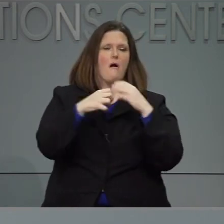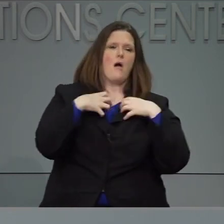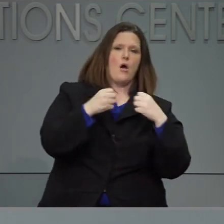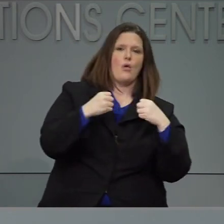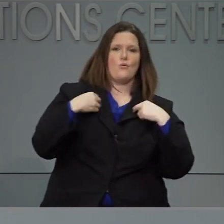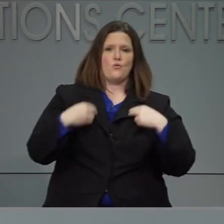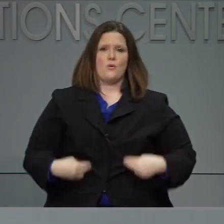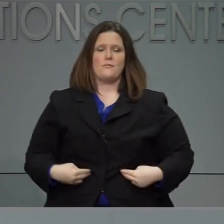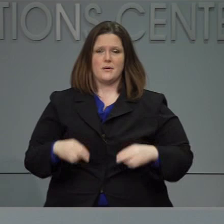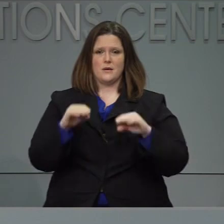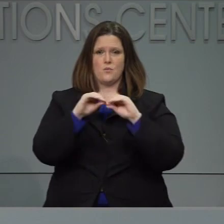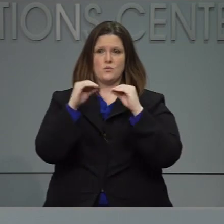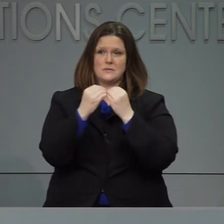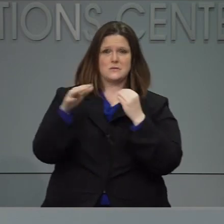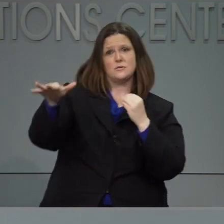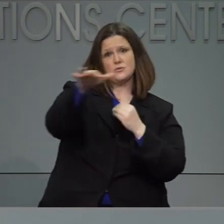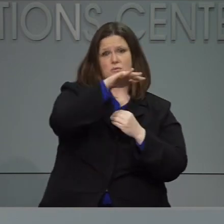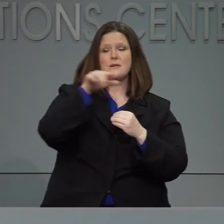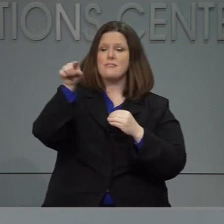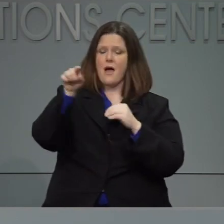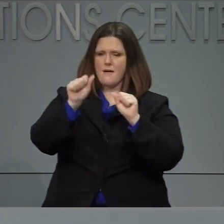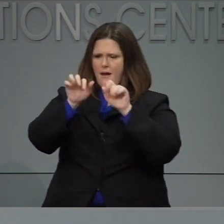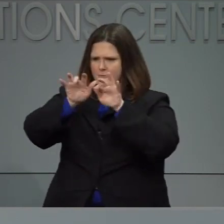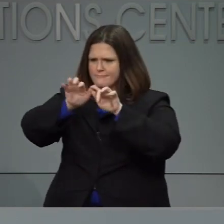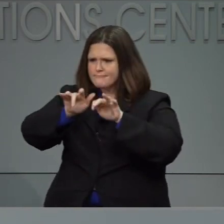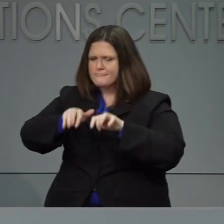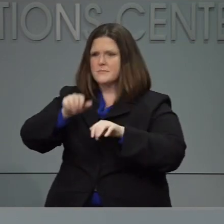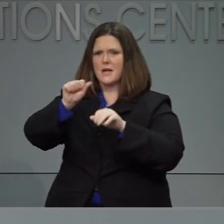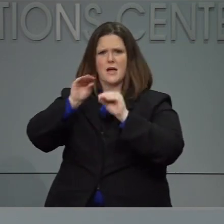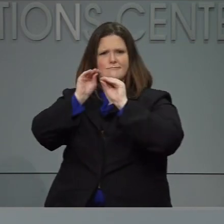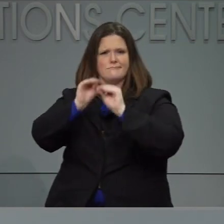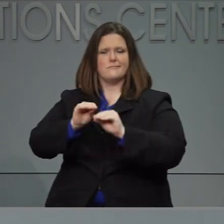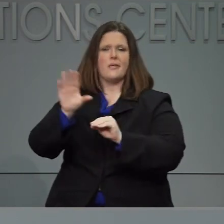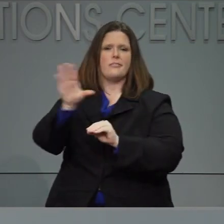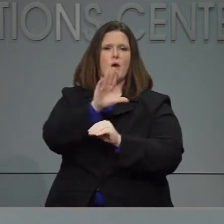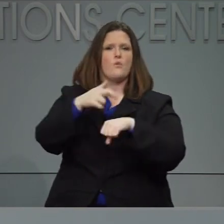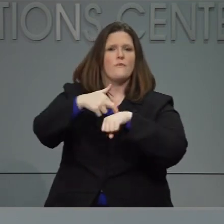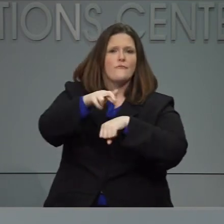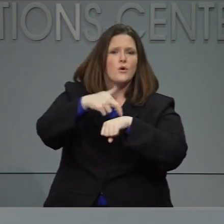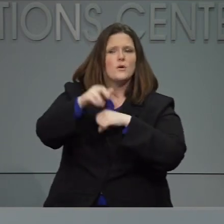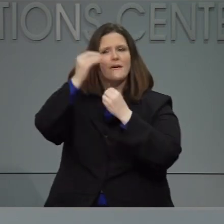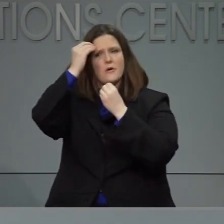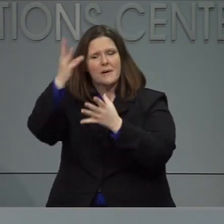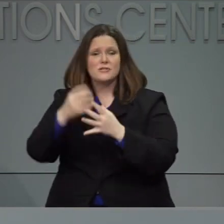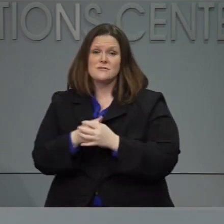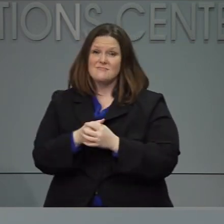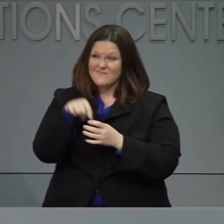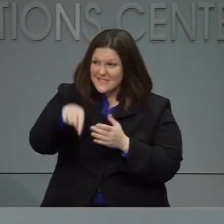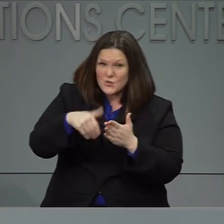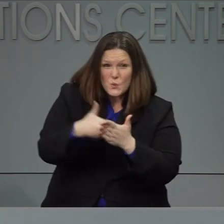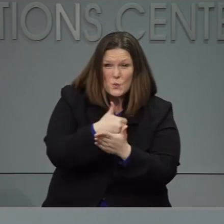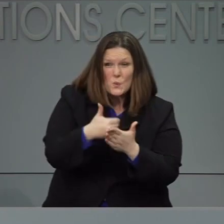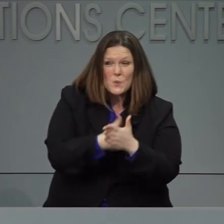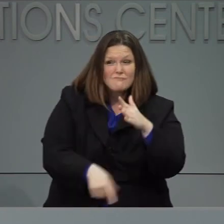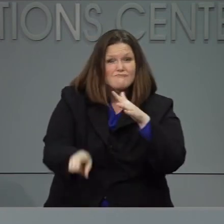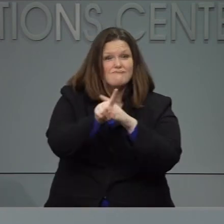SECURE THREE-SIXTY TO MAKE CONNECTIONS TO SERVICES AND TO TRACK REFERRALS. THIS GROUNDBREAKING WORK AND I'M REALLY PROUD OF NORTH